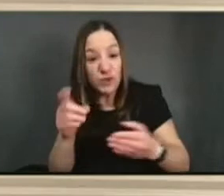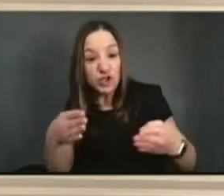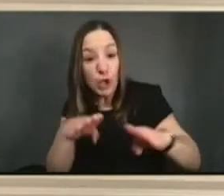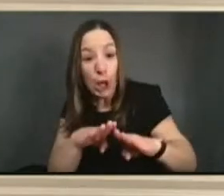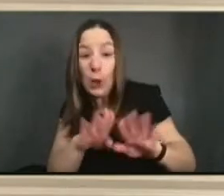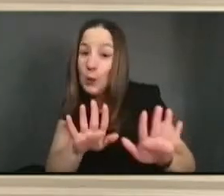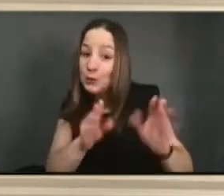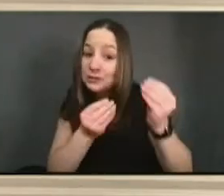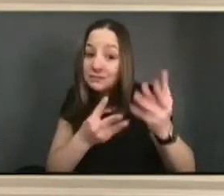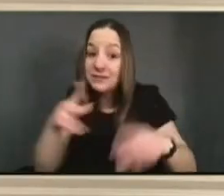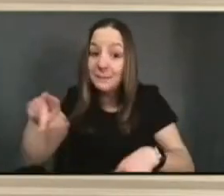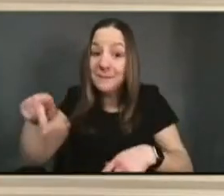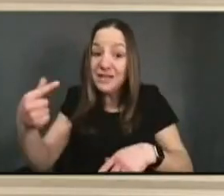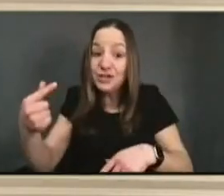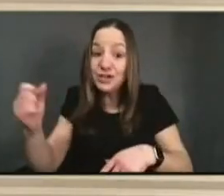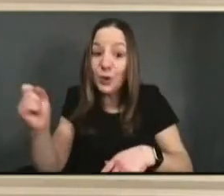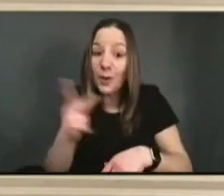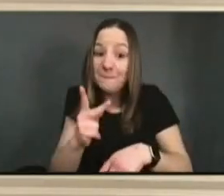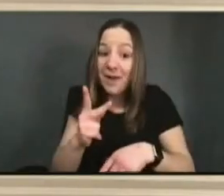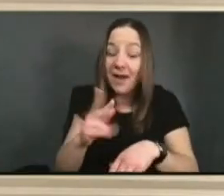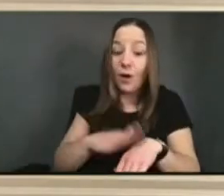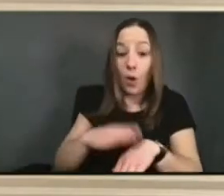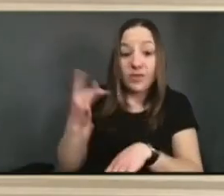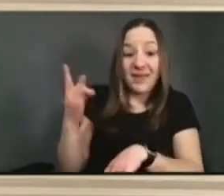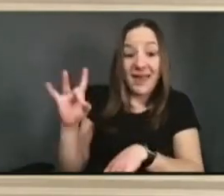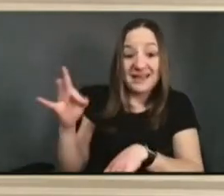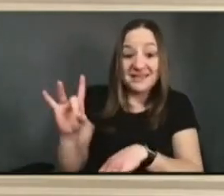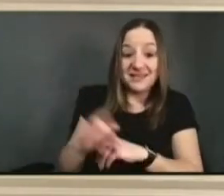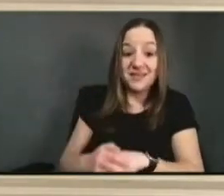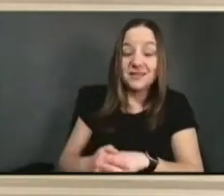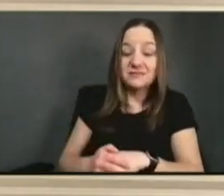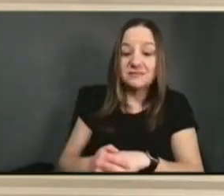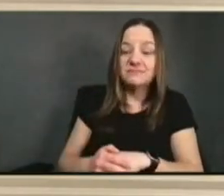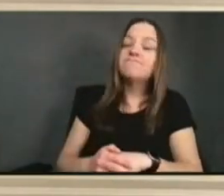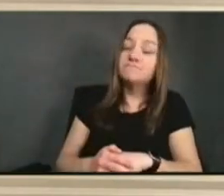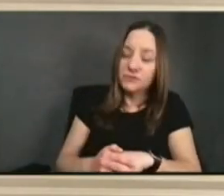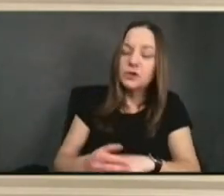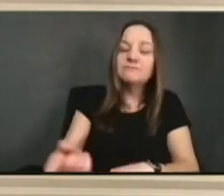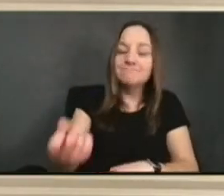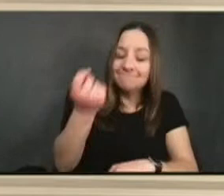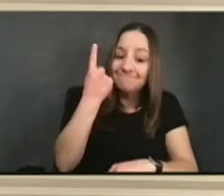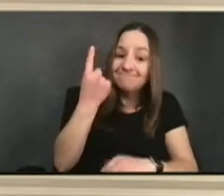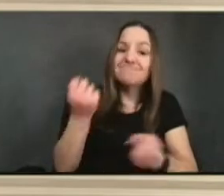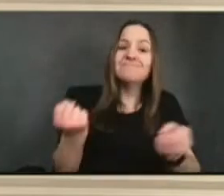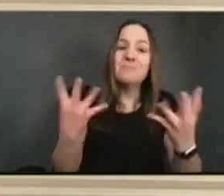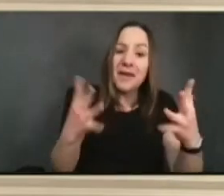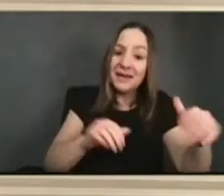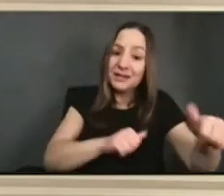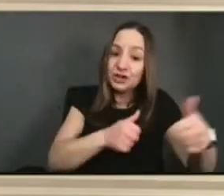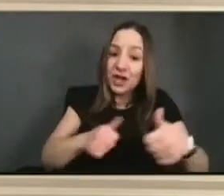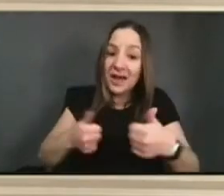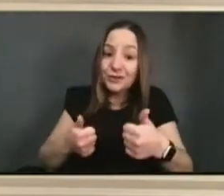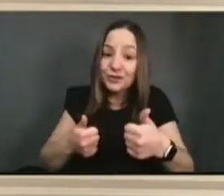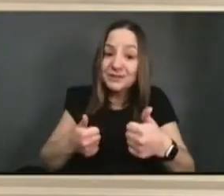18th. So it is one in which again we see ourselves